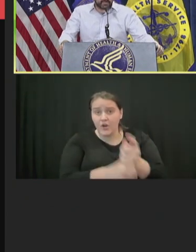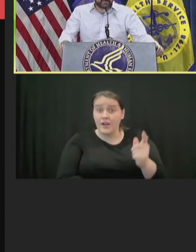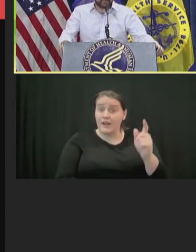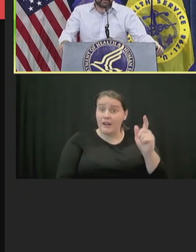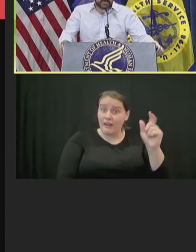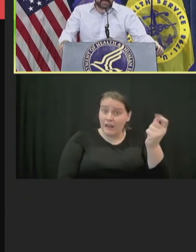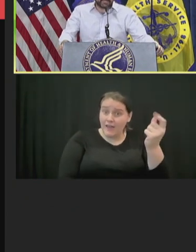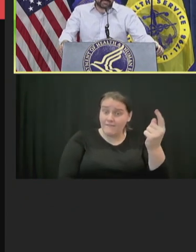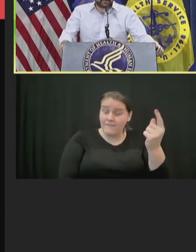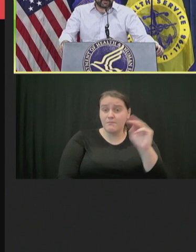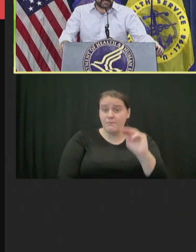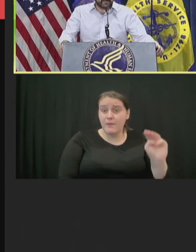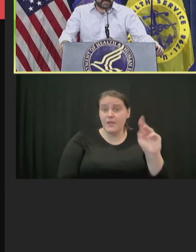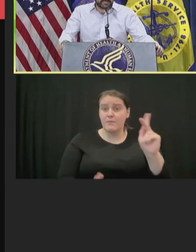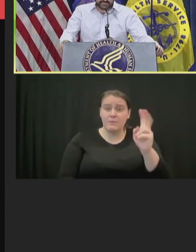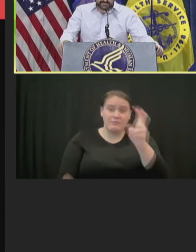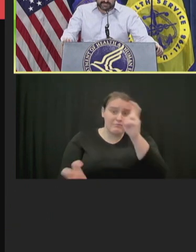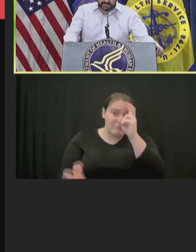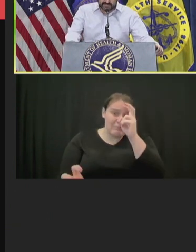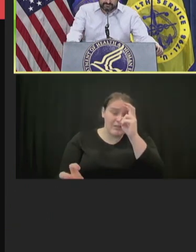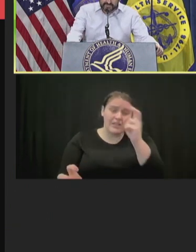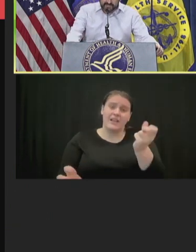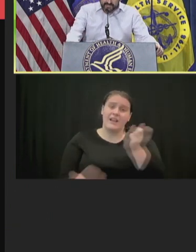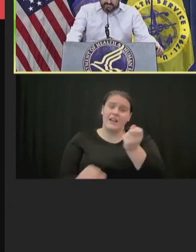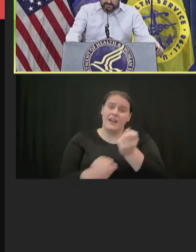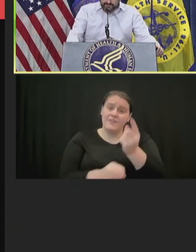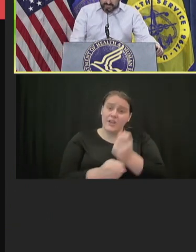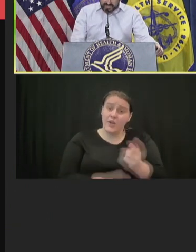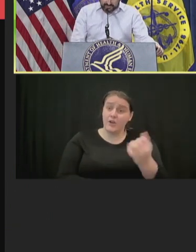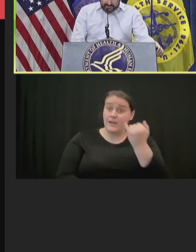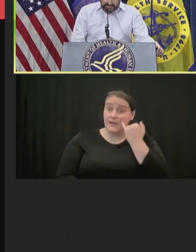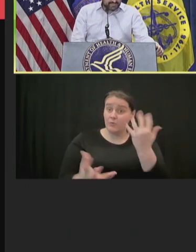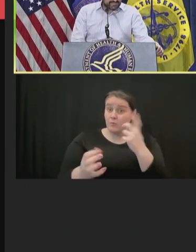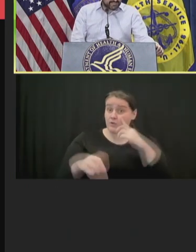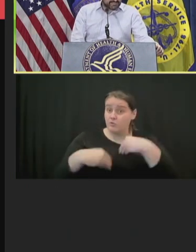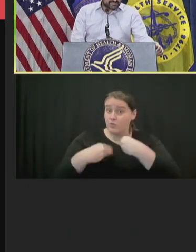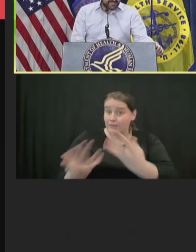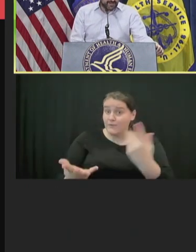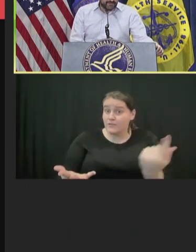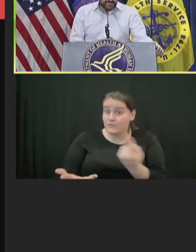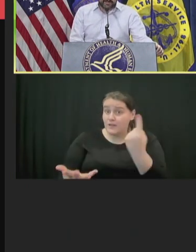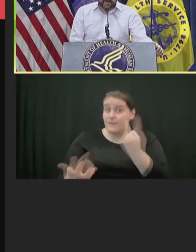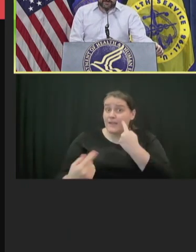we really need to increase funding in this area. So, with that, I'll just say thanks. And I'll